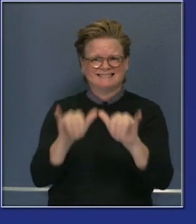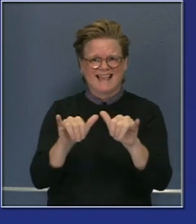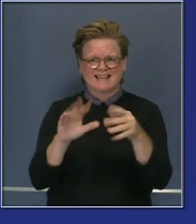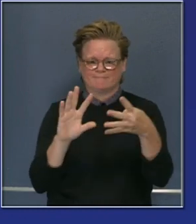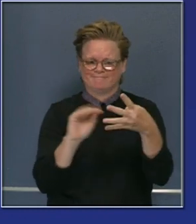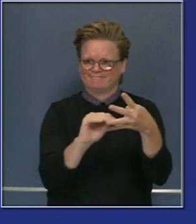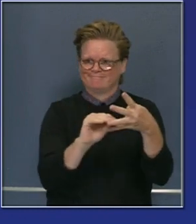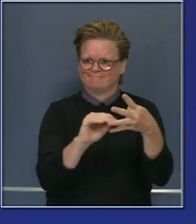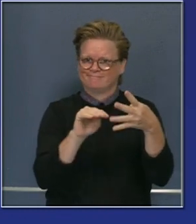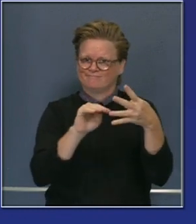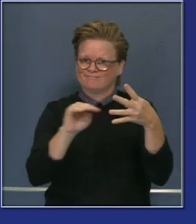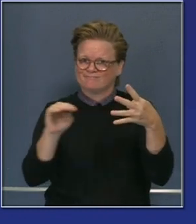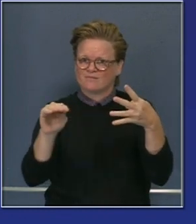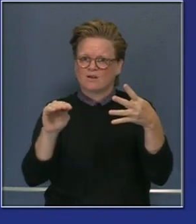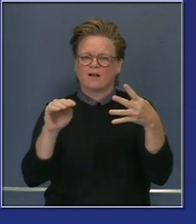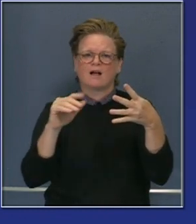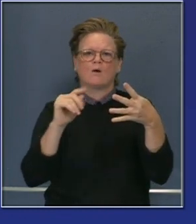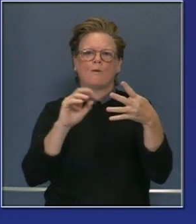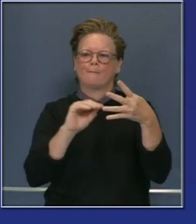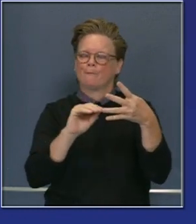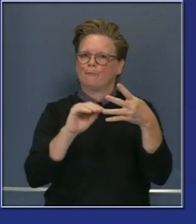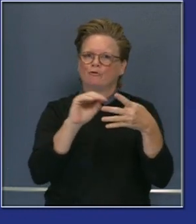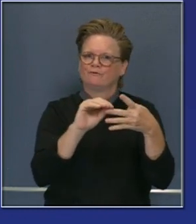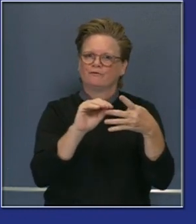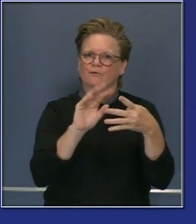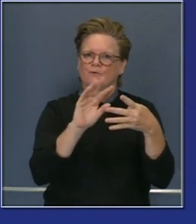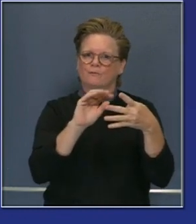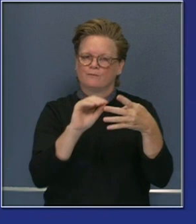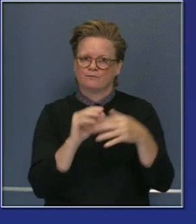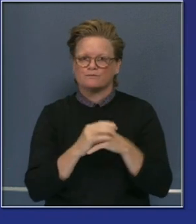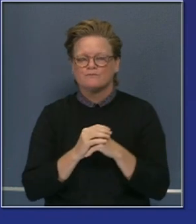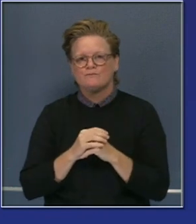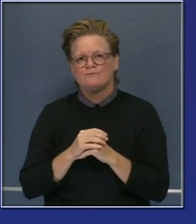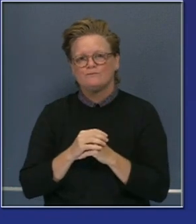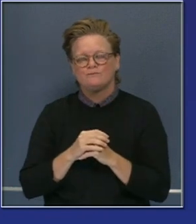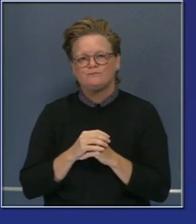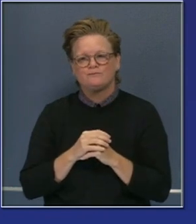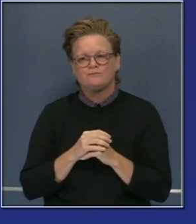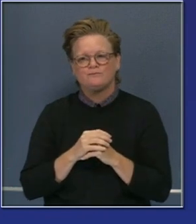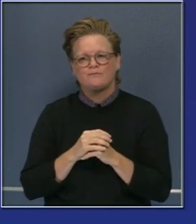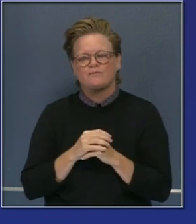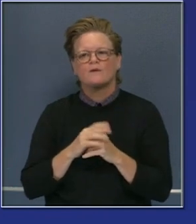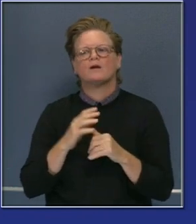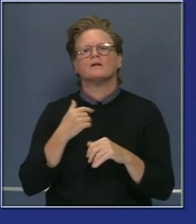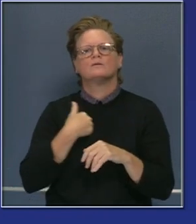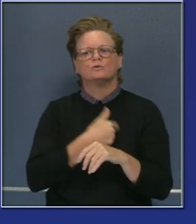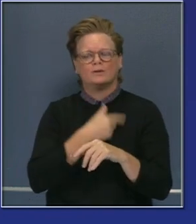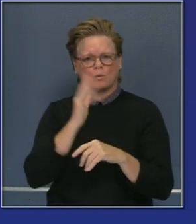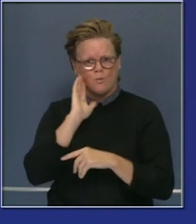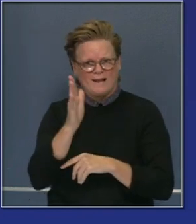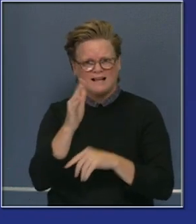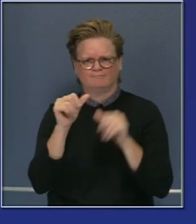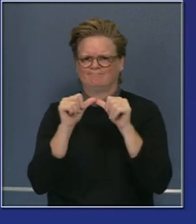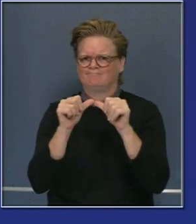CONDITIONS THAT MAY RADICALLY CHANGE IN VARIOUS FACTORS AND WE HAVE PROPOSALS AND PROCESSES